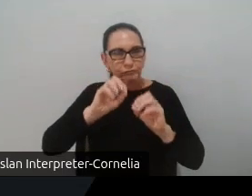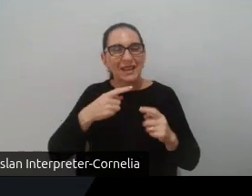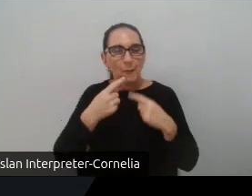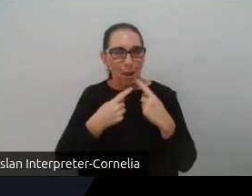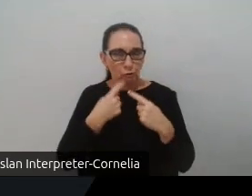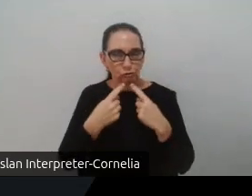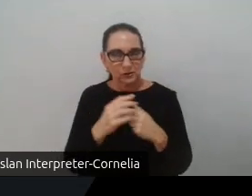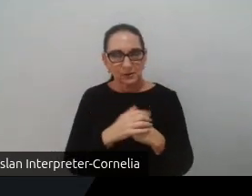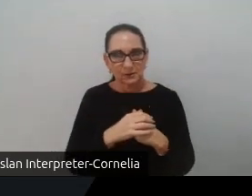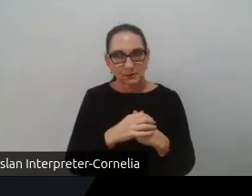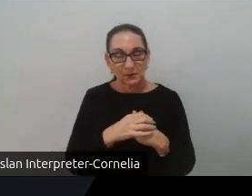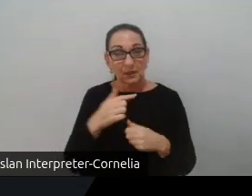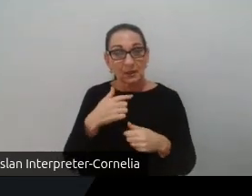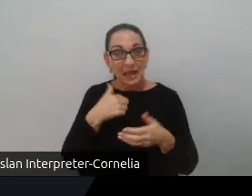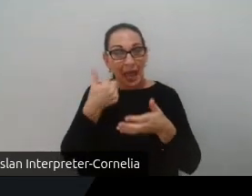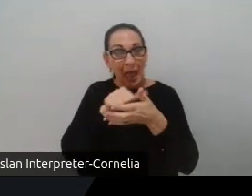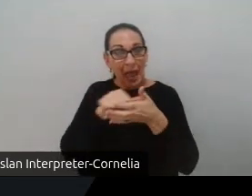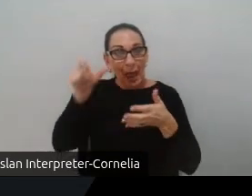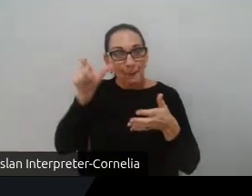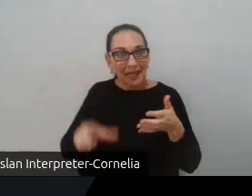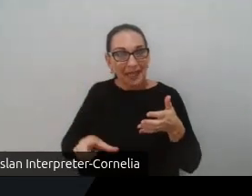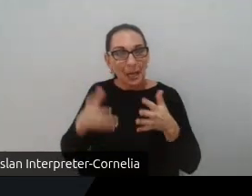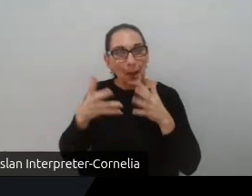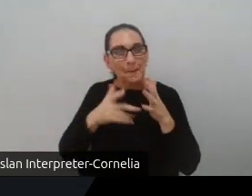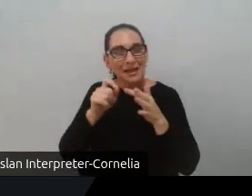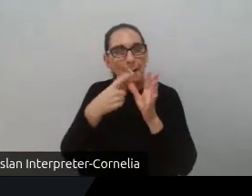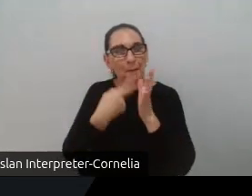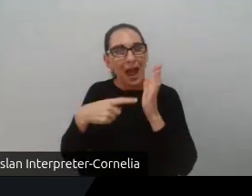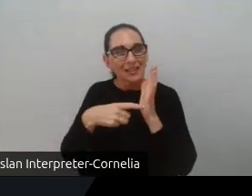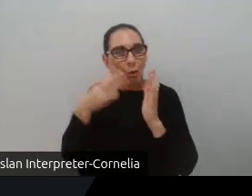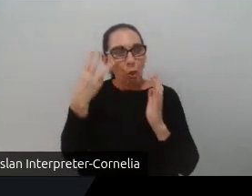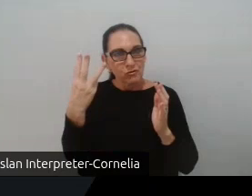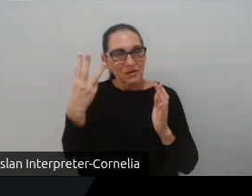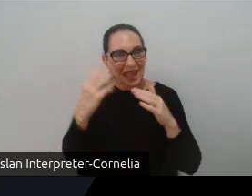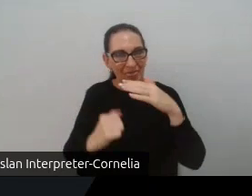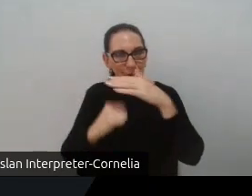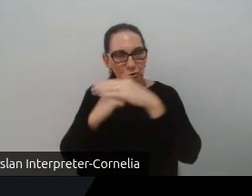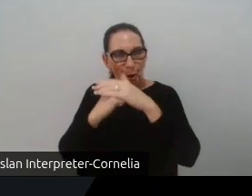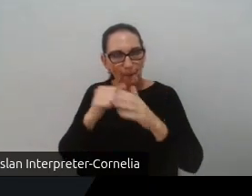to the applicant's details, which is part three at the top, if it is the aggrieved respondent that